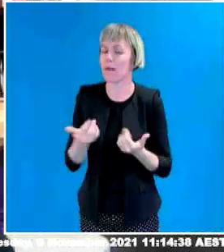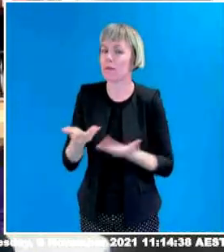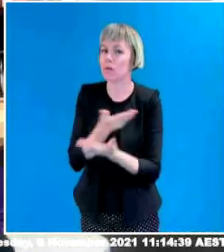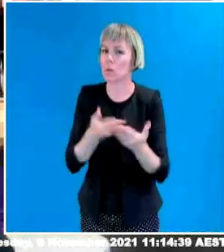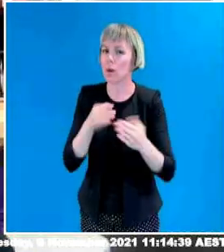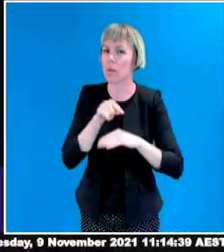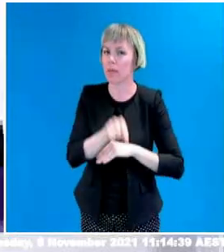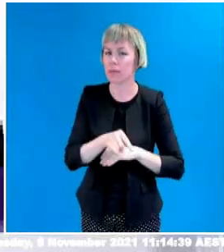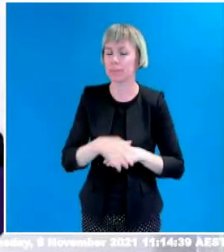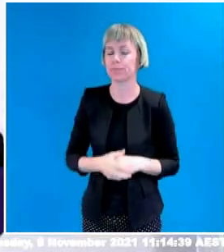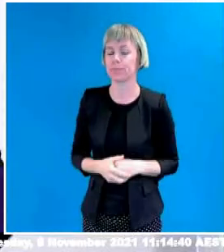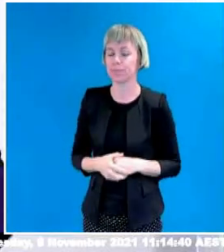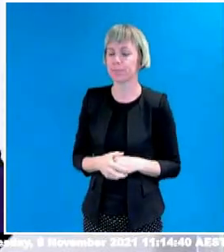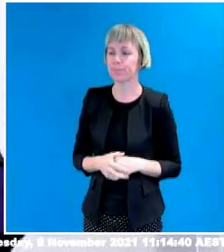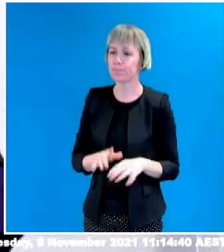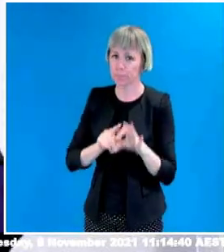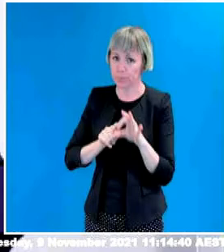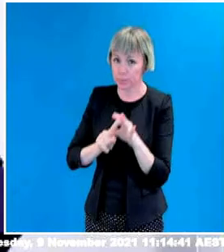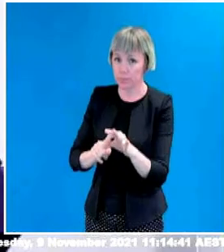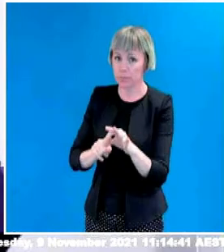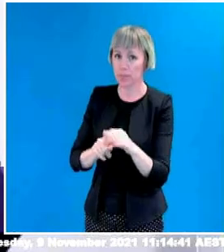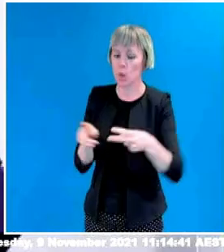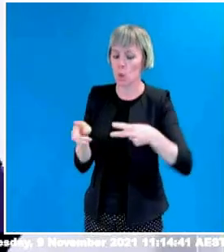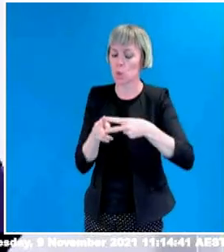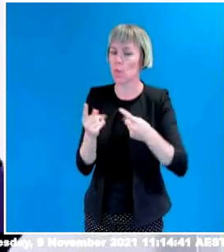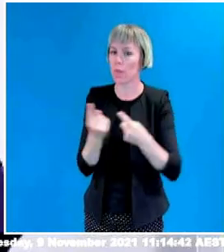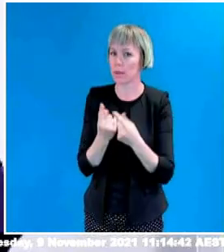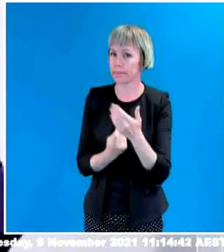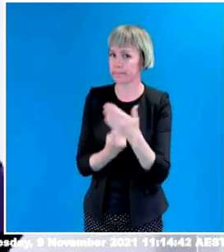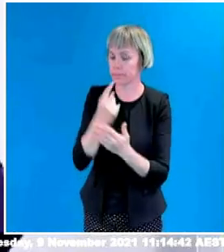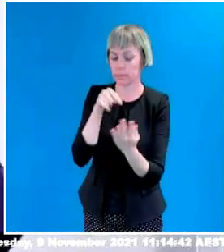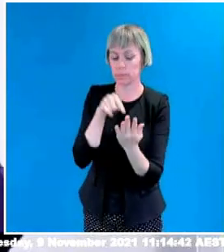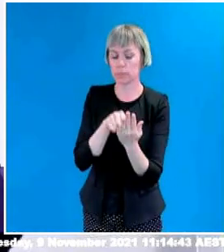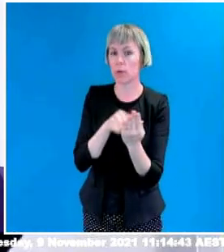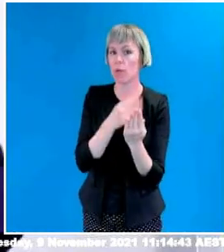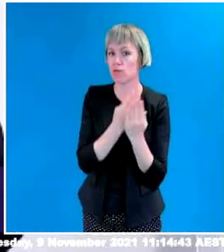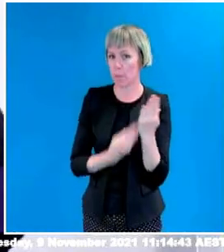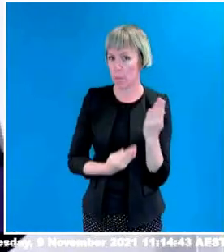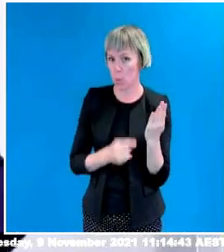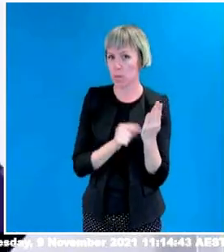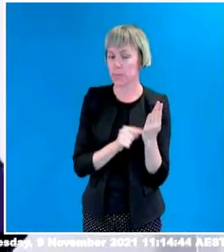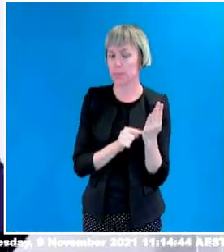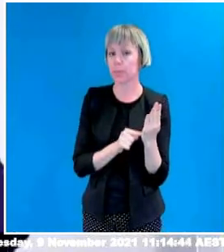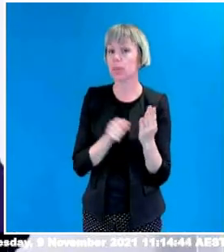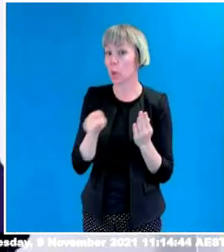report, that you acknowledge there needs to be progress would be embedding human